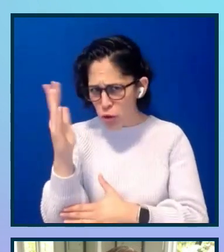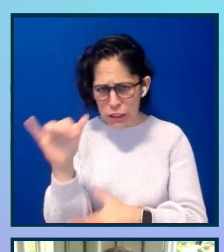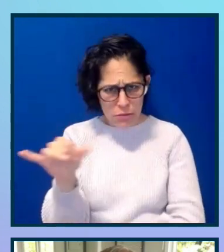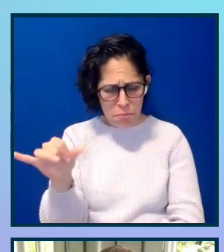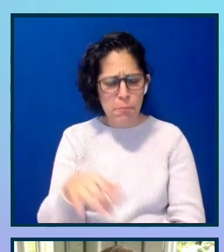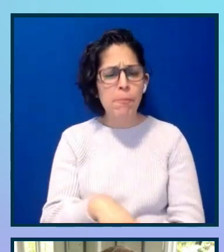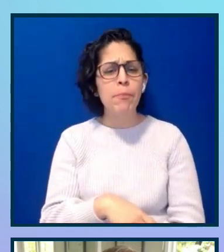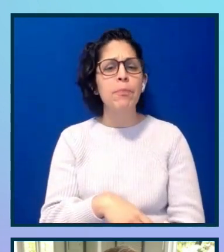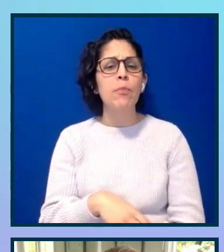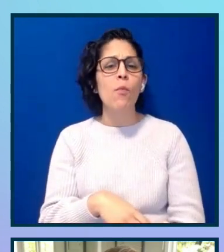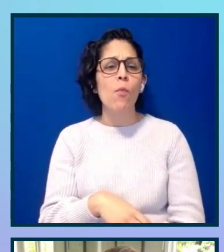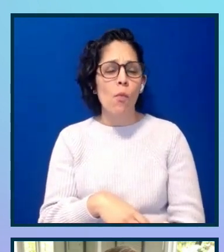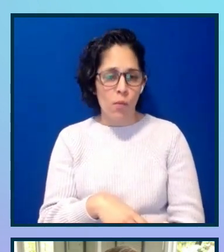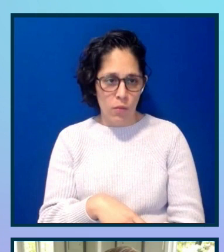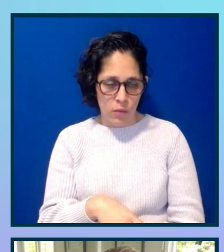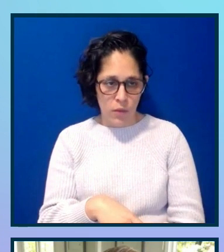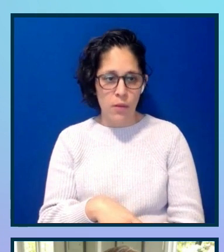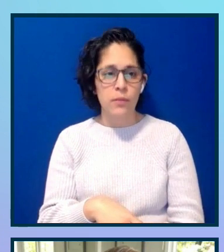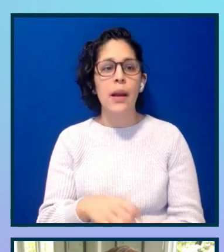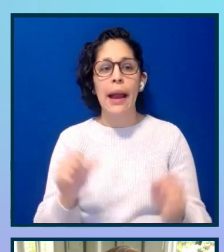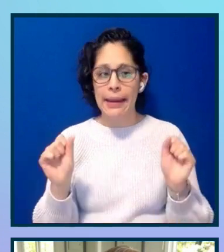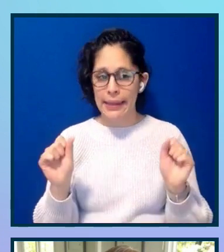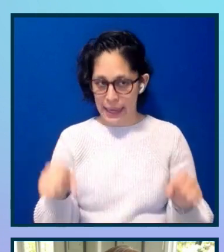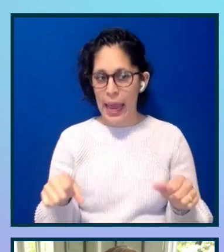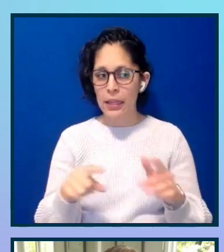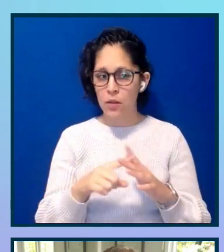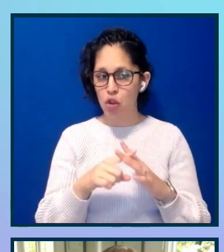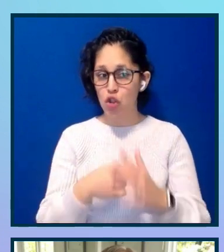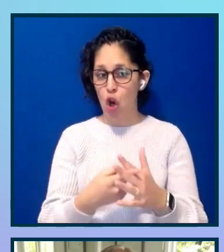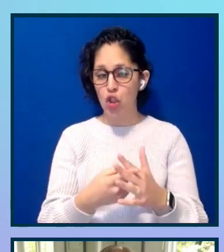and I am able to start to grab color palettes